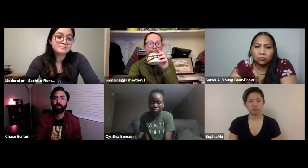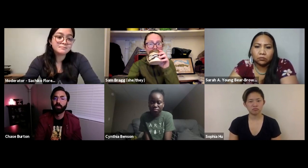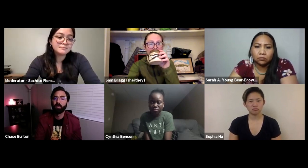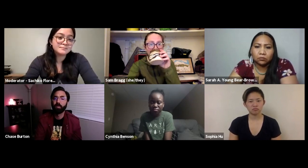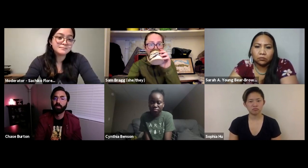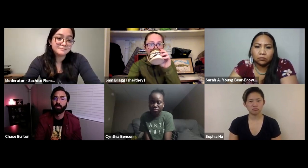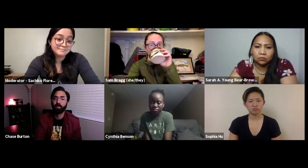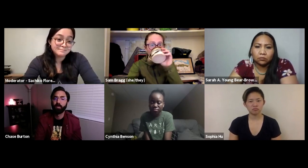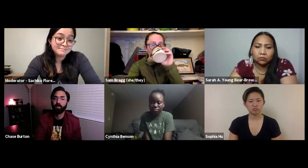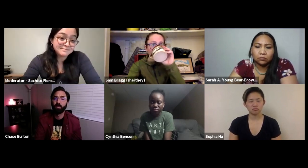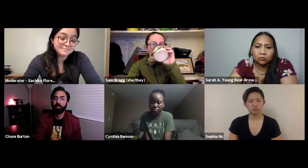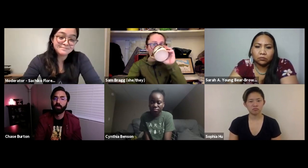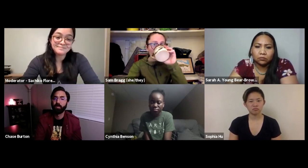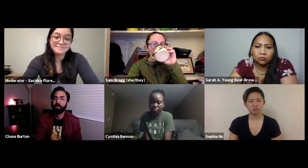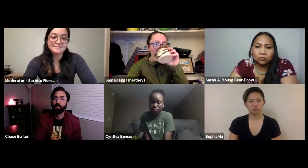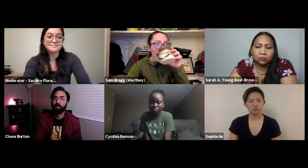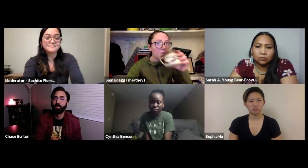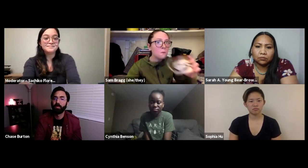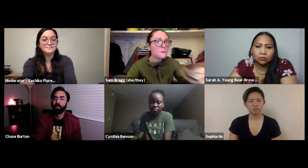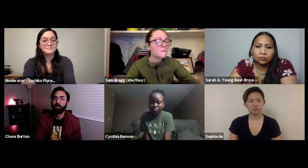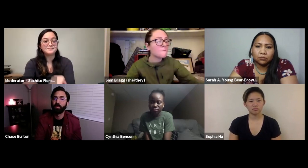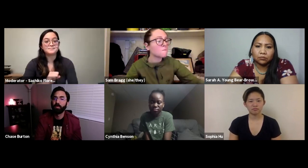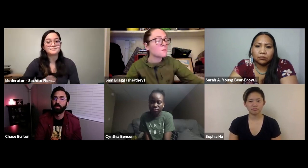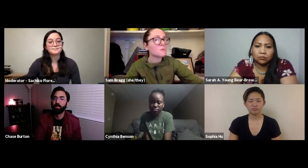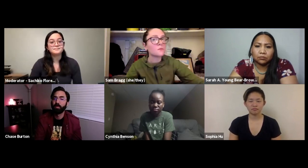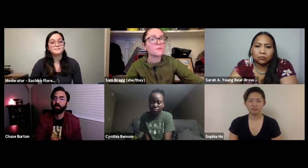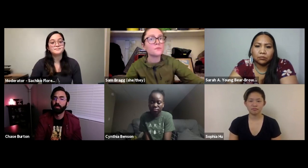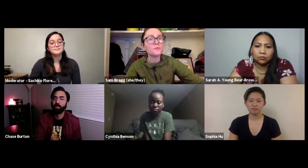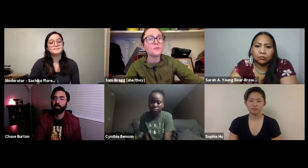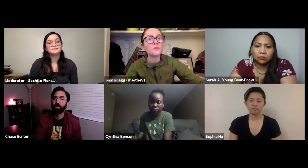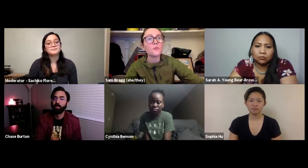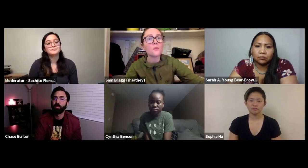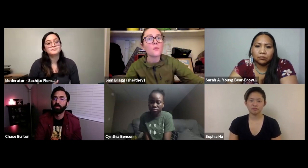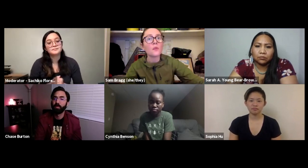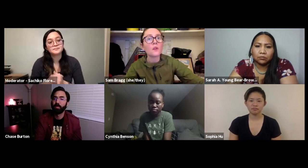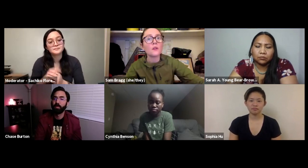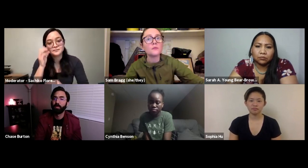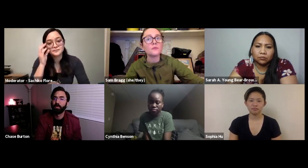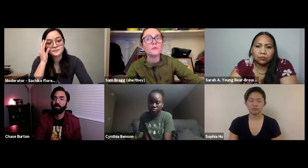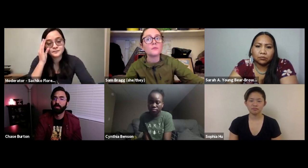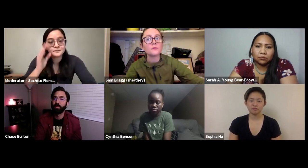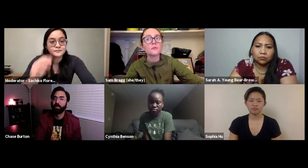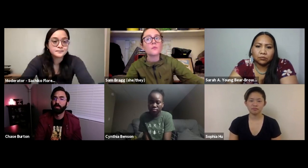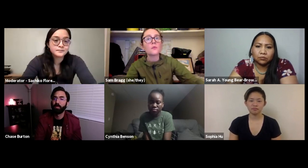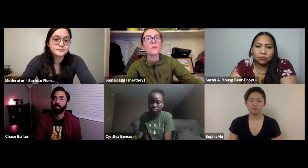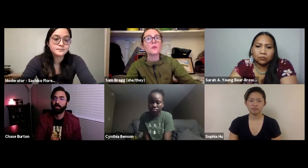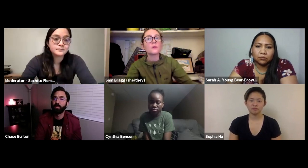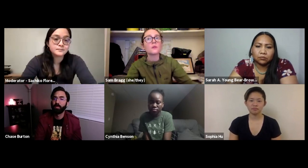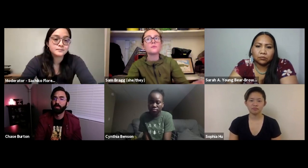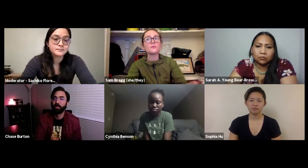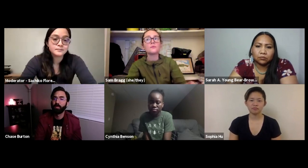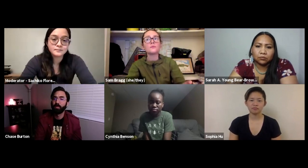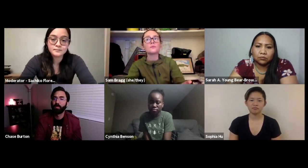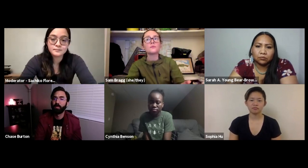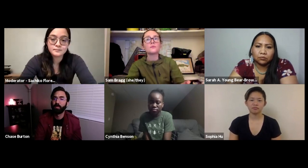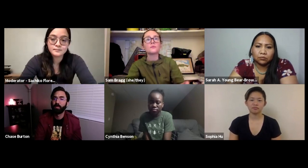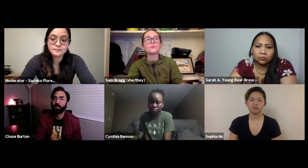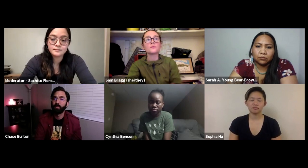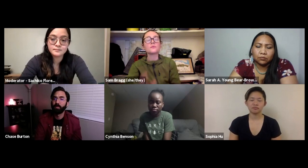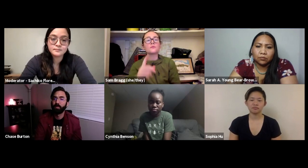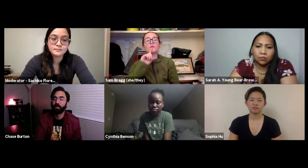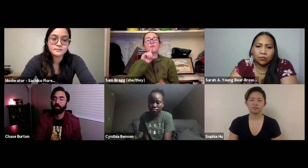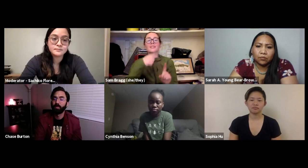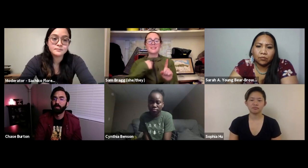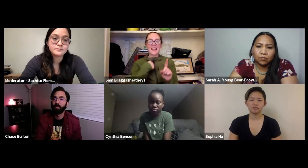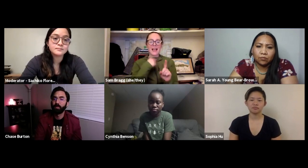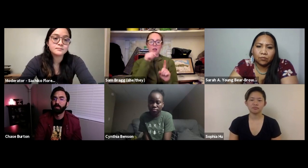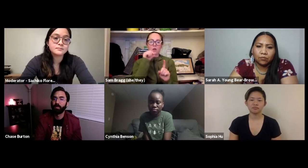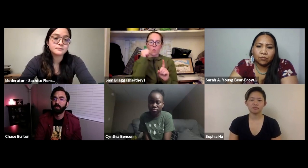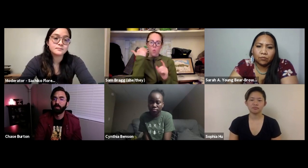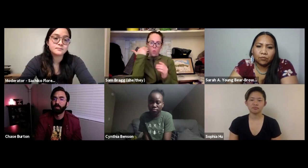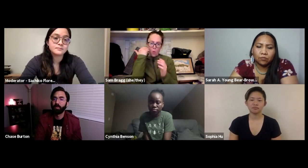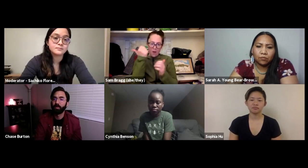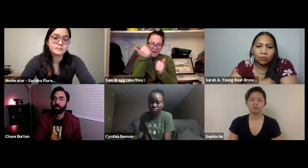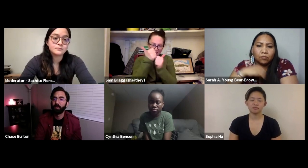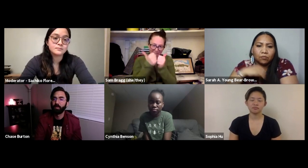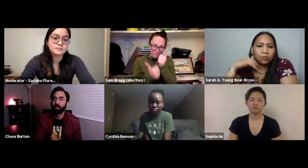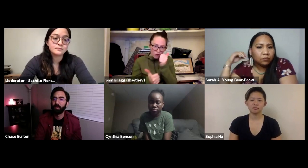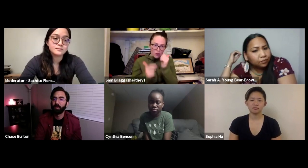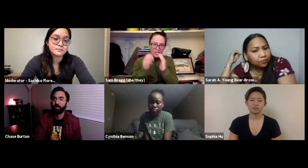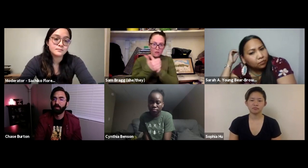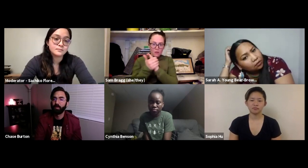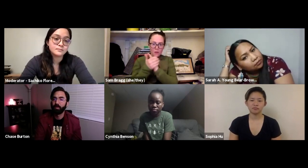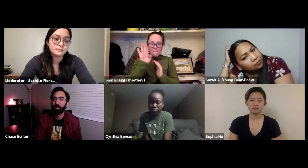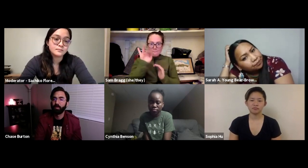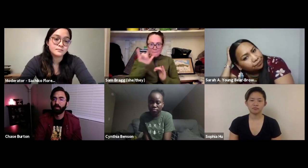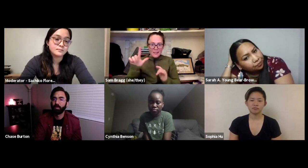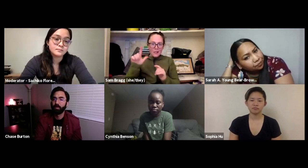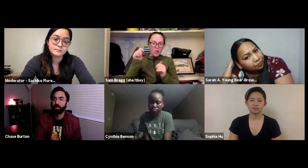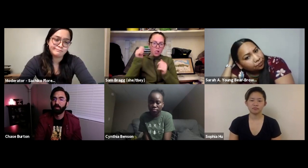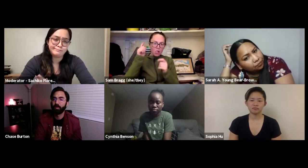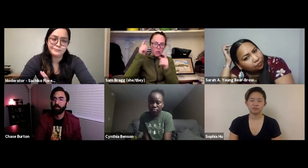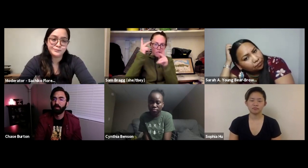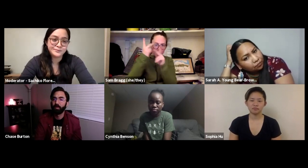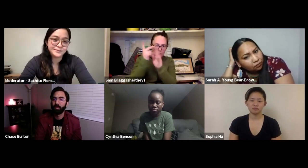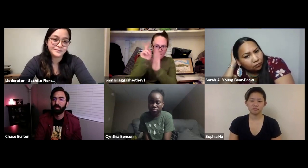about what it is. SAM: I don't know every part of that act and